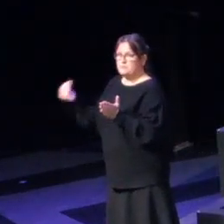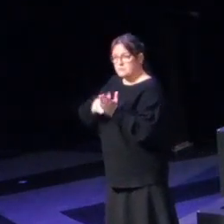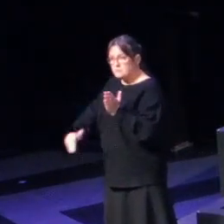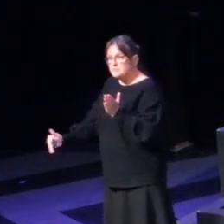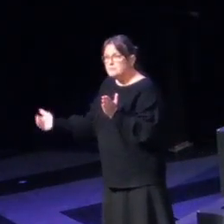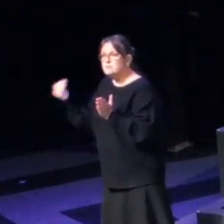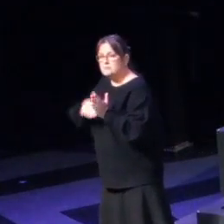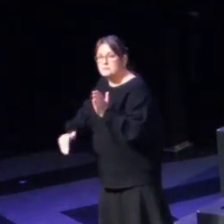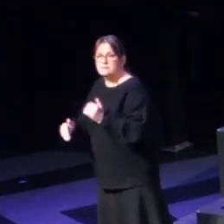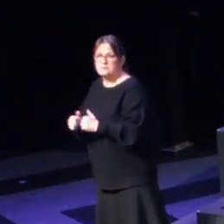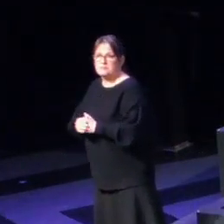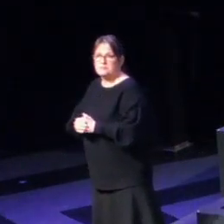I didn't get the job.